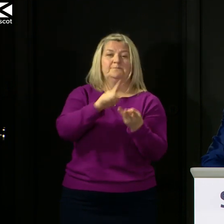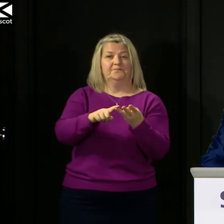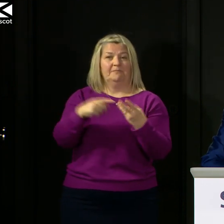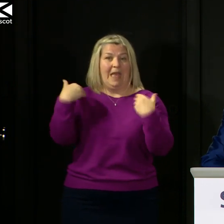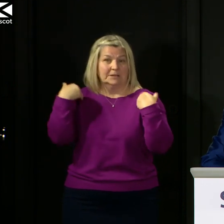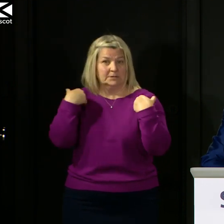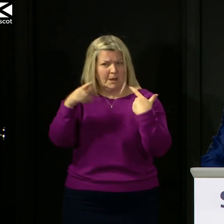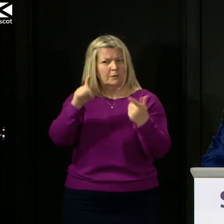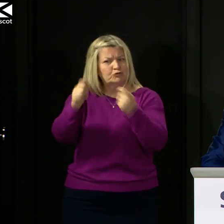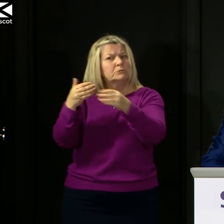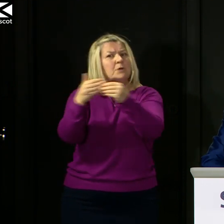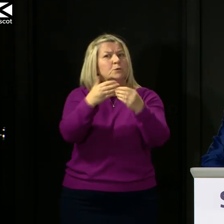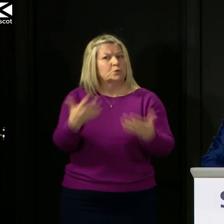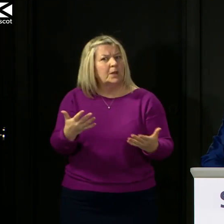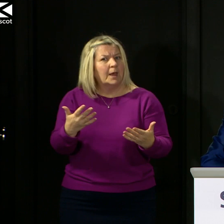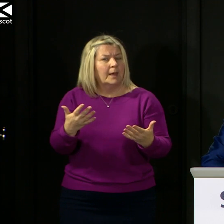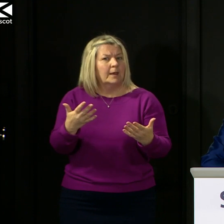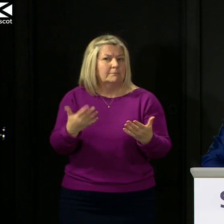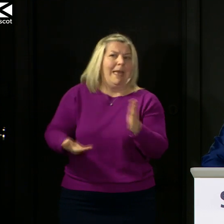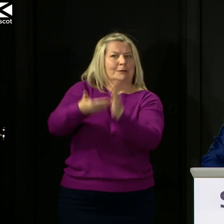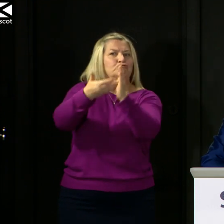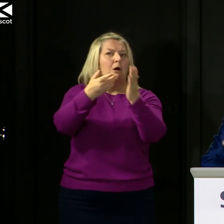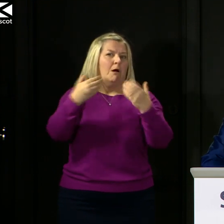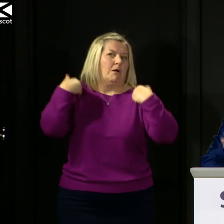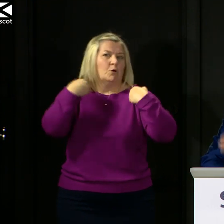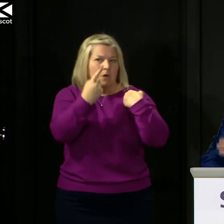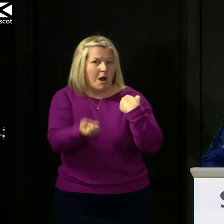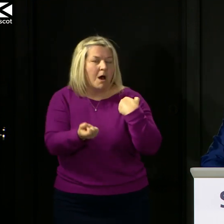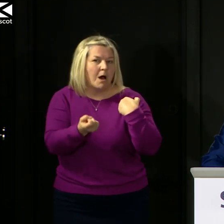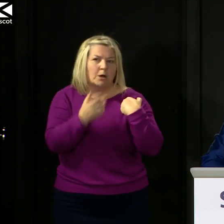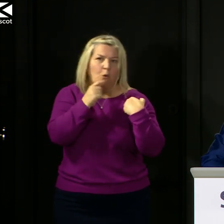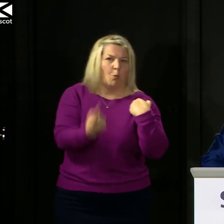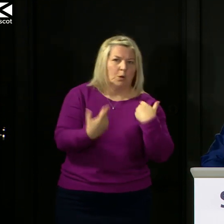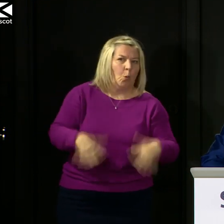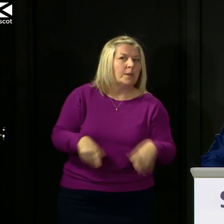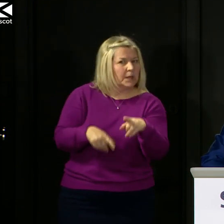the guidance today to say that exercise now can be several times a day as opposed to just